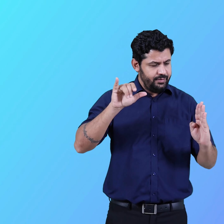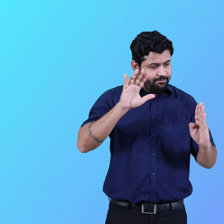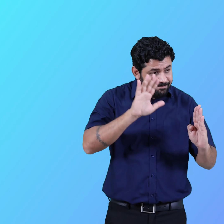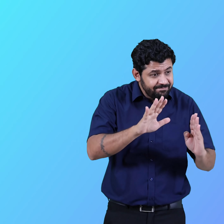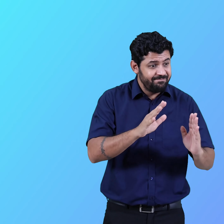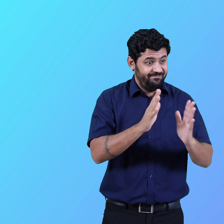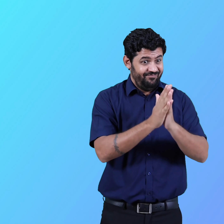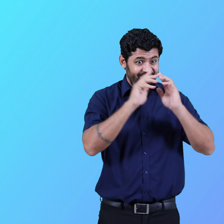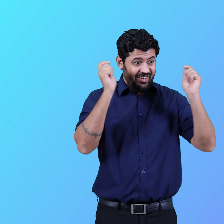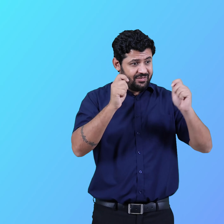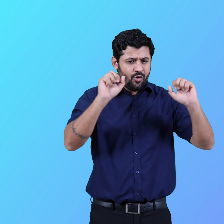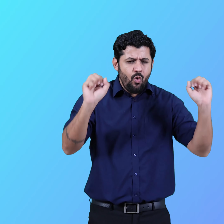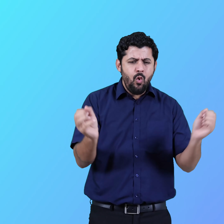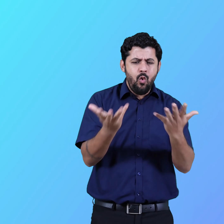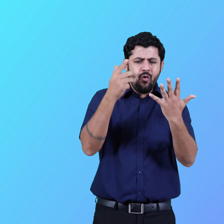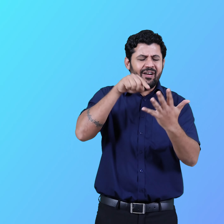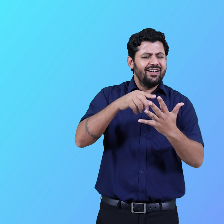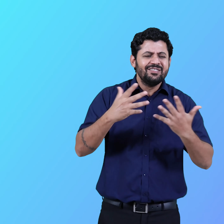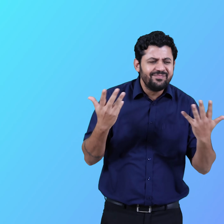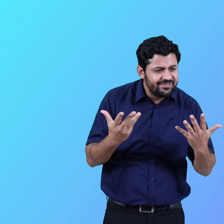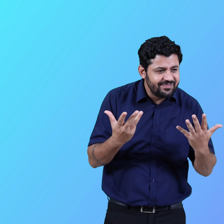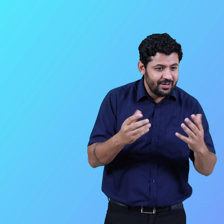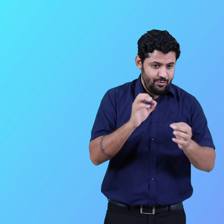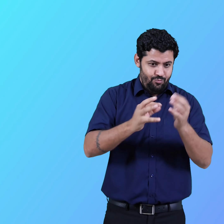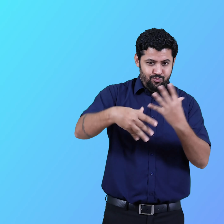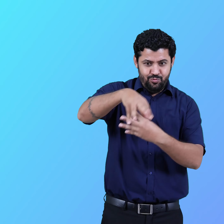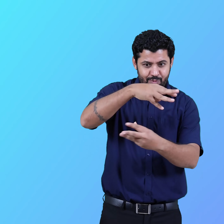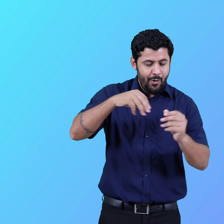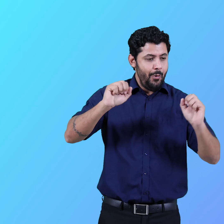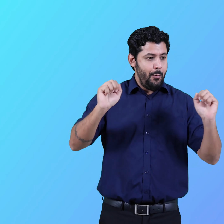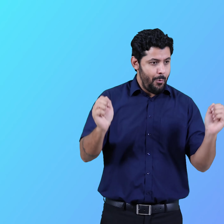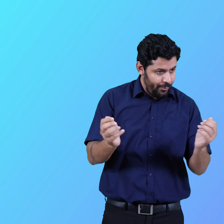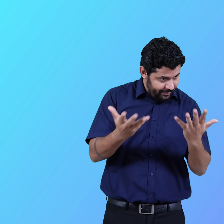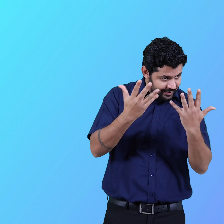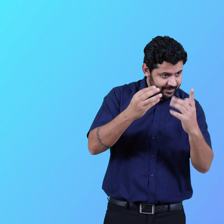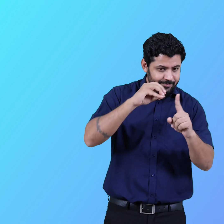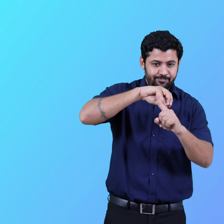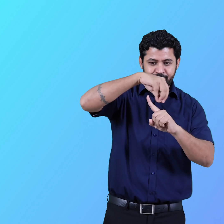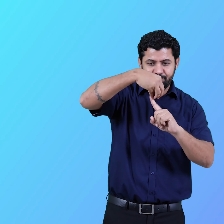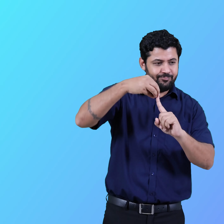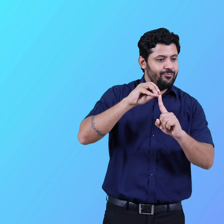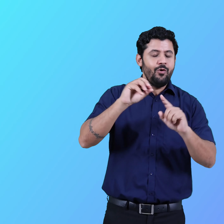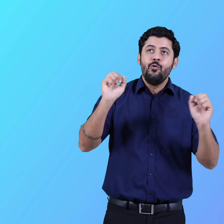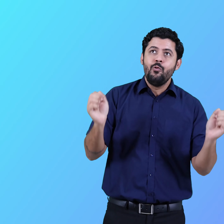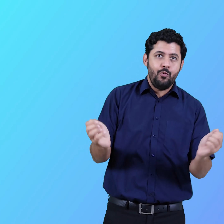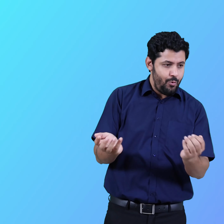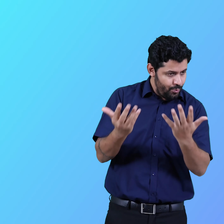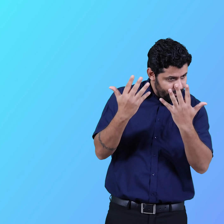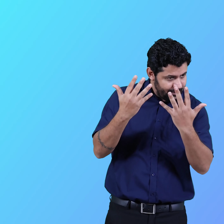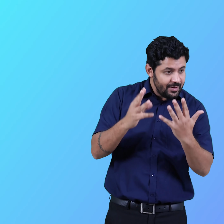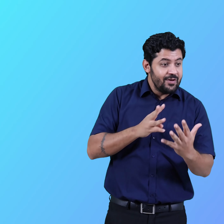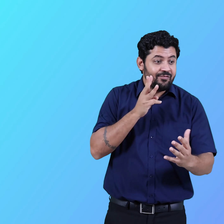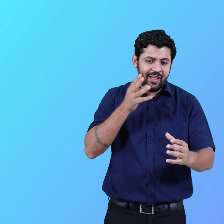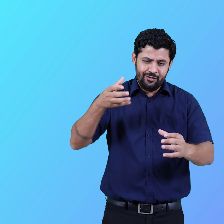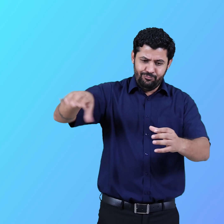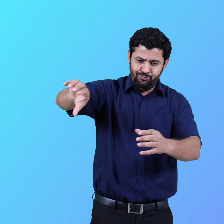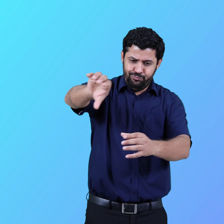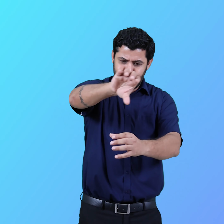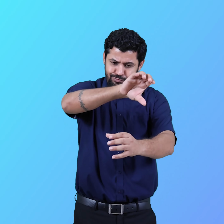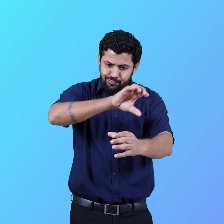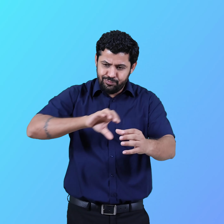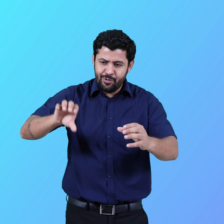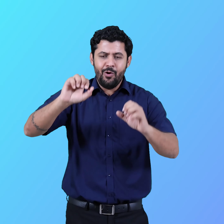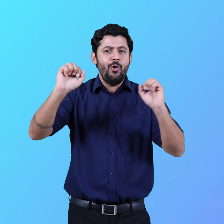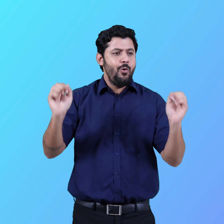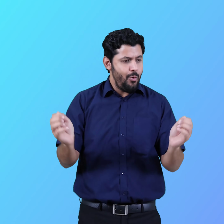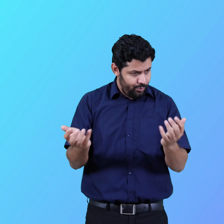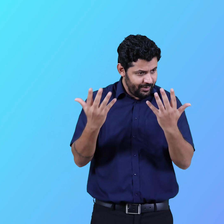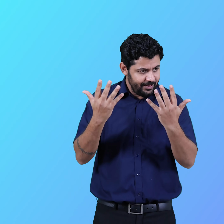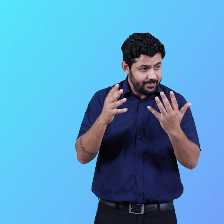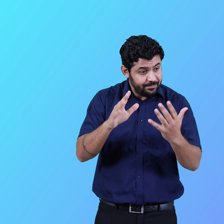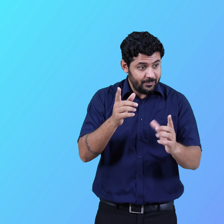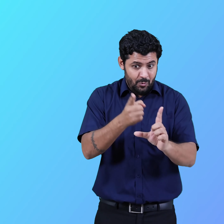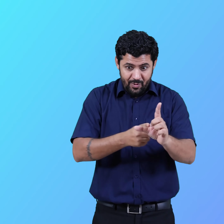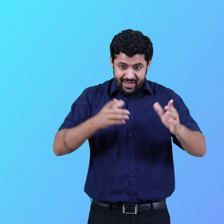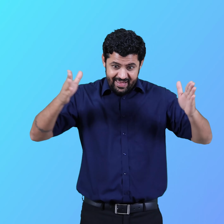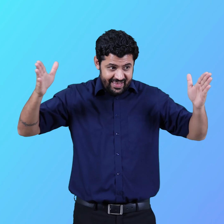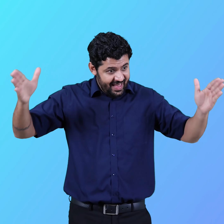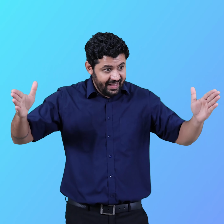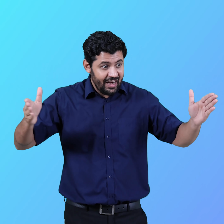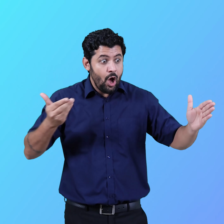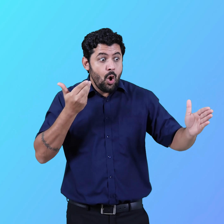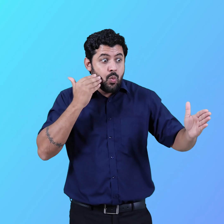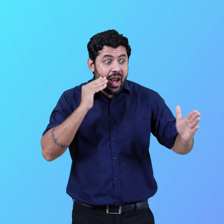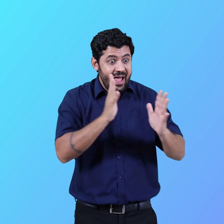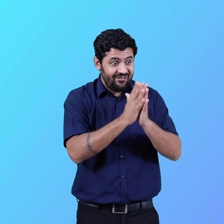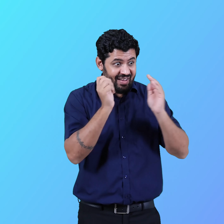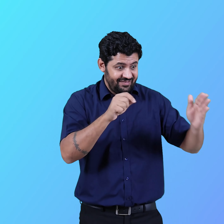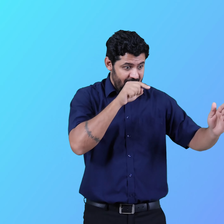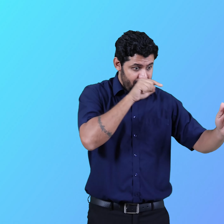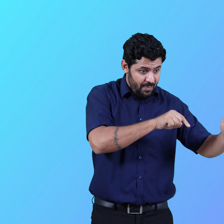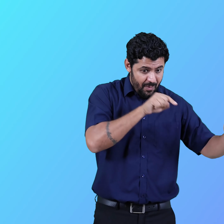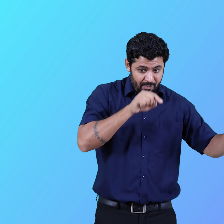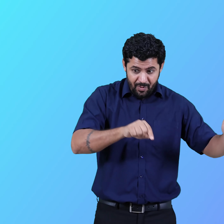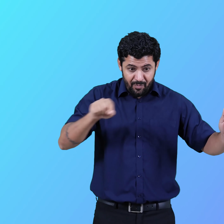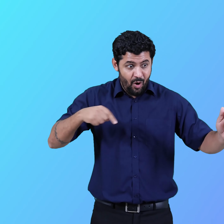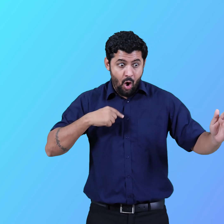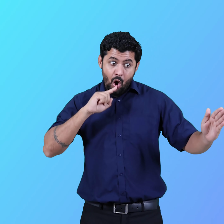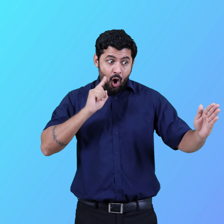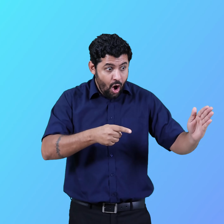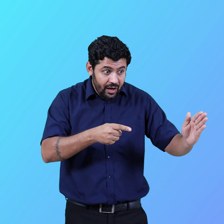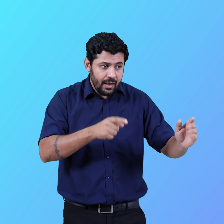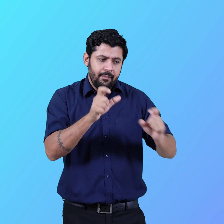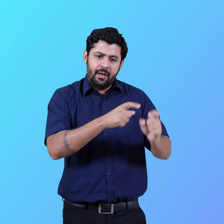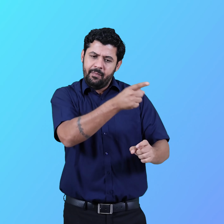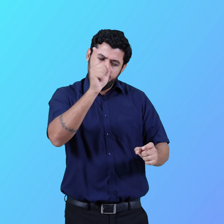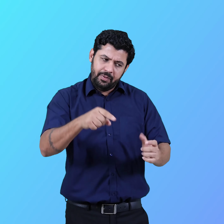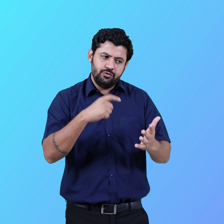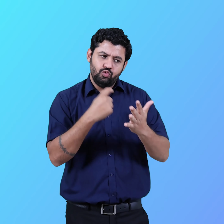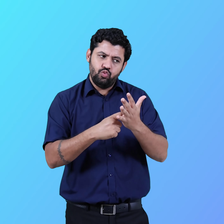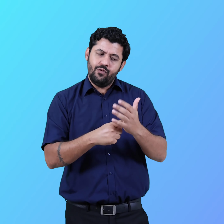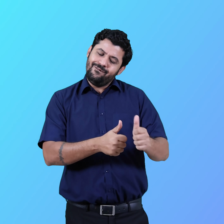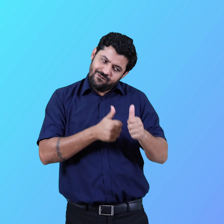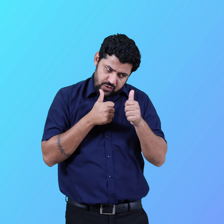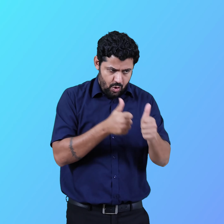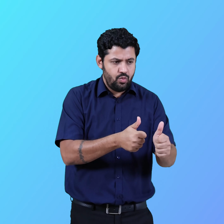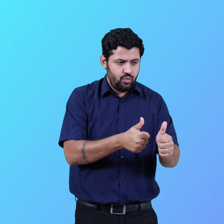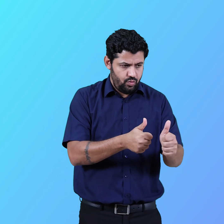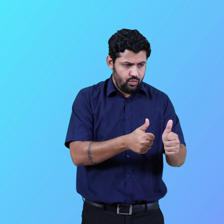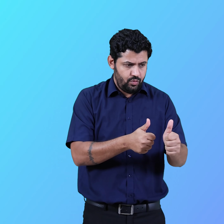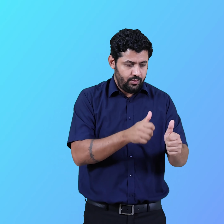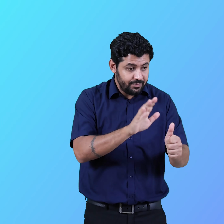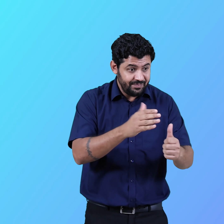You will bring offerings as gifts to the LORD—burnt offerings, grain offerings, sacrifices and drink offerings. You will bring these gifts at the right time.